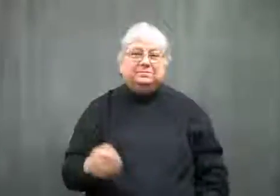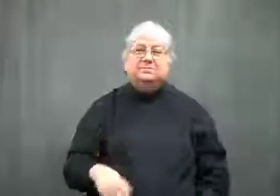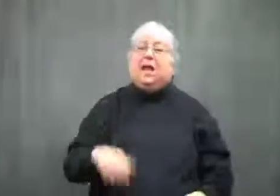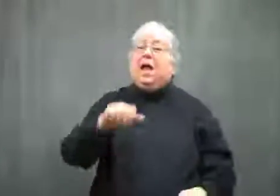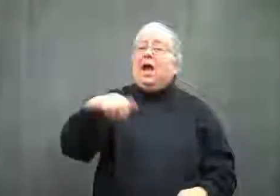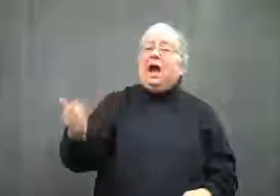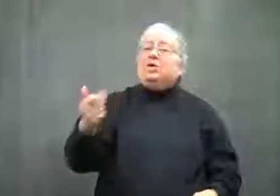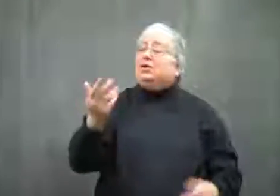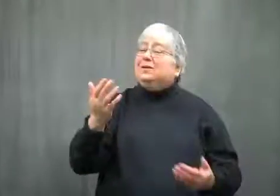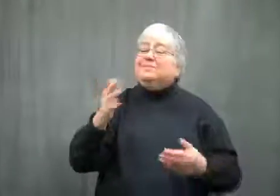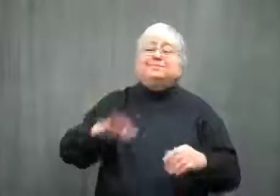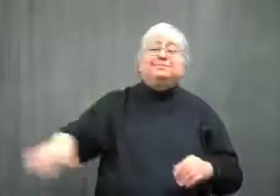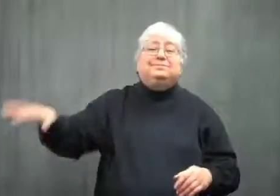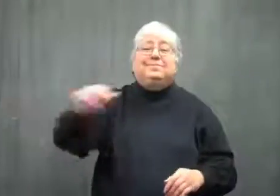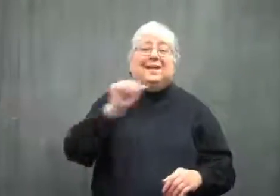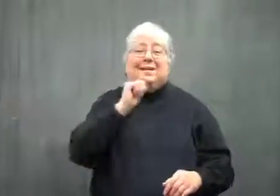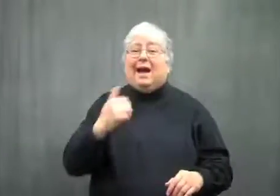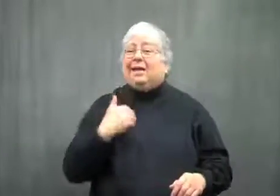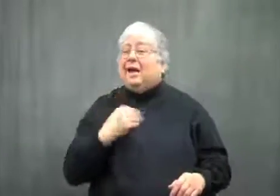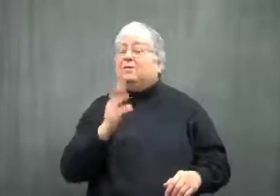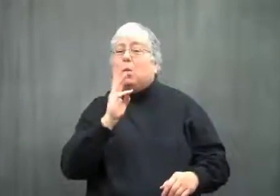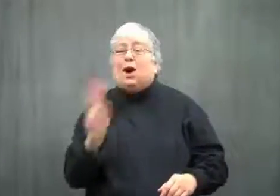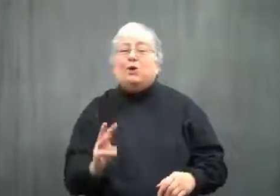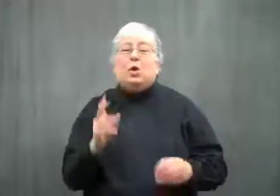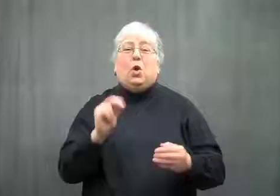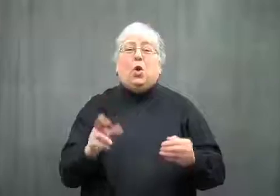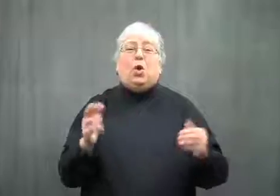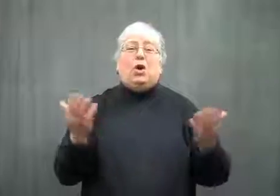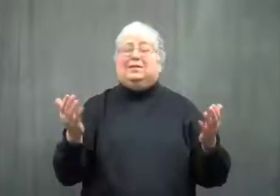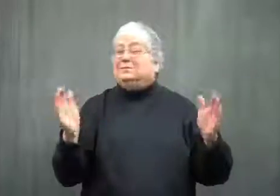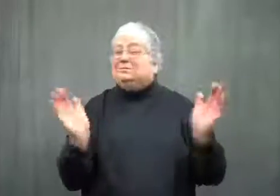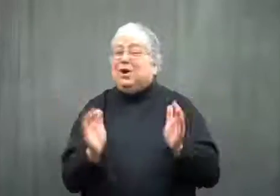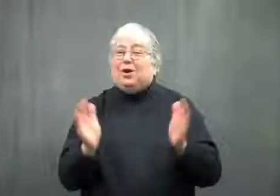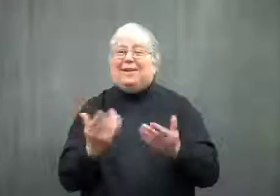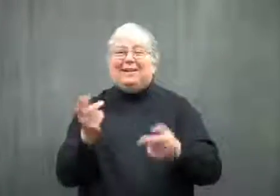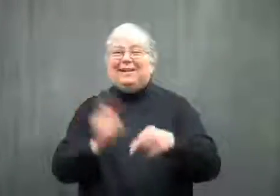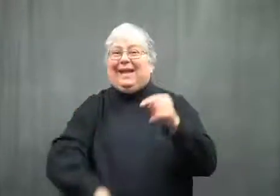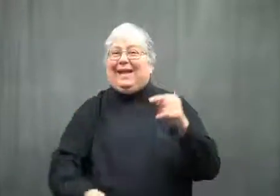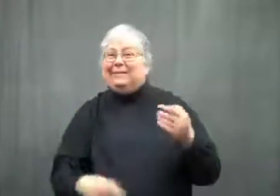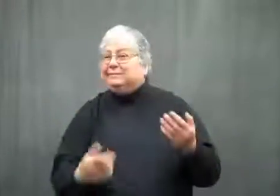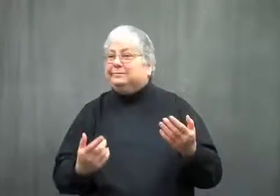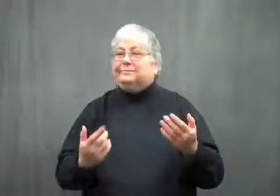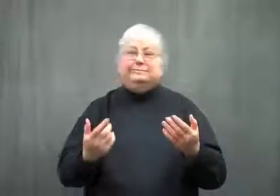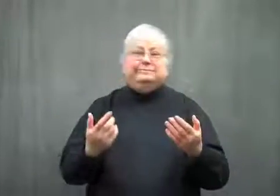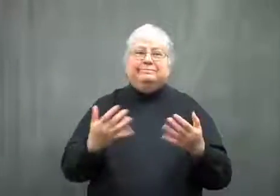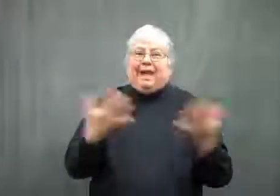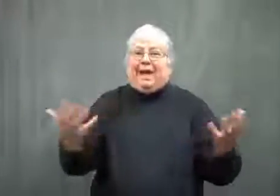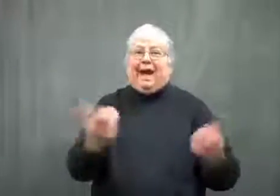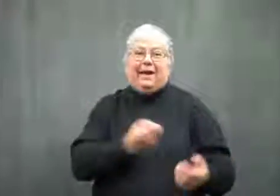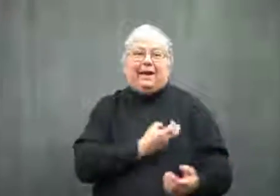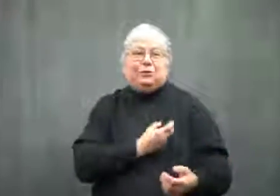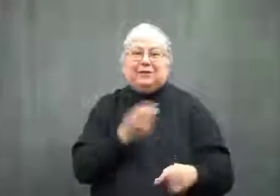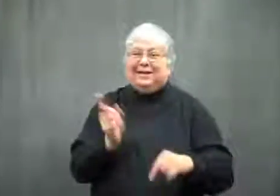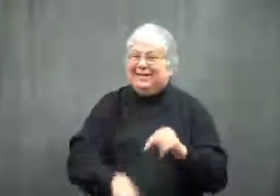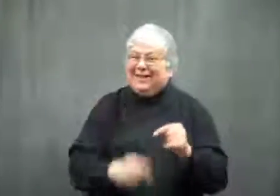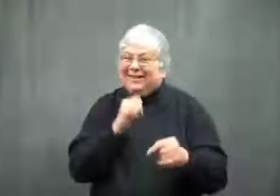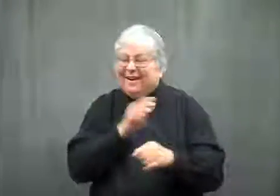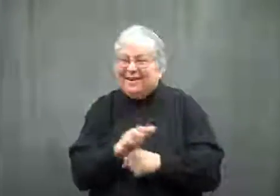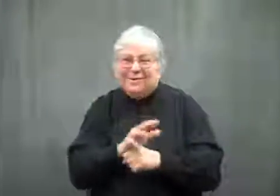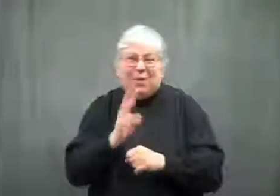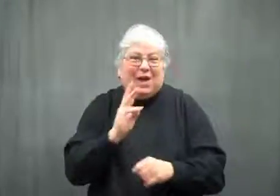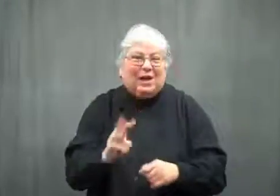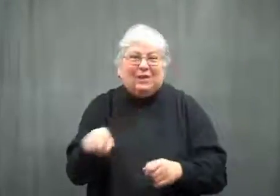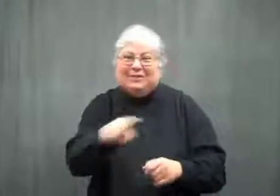Other areas that don't have enough water or no water to make electricity